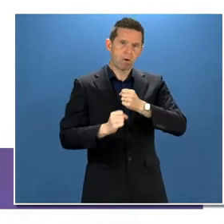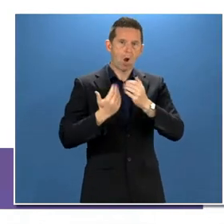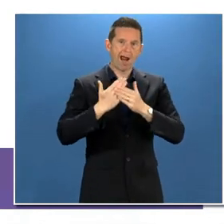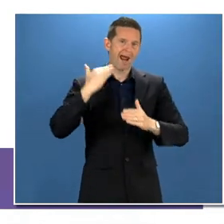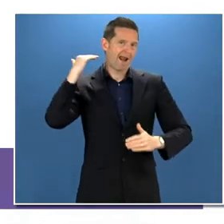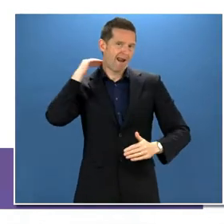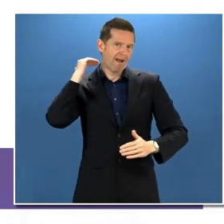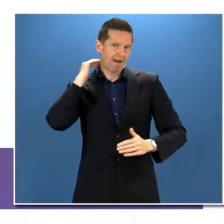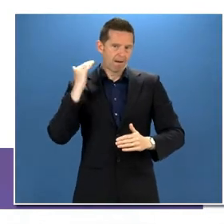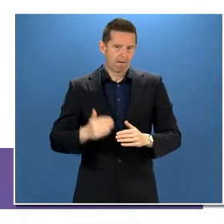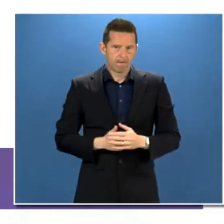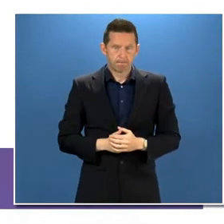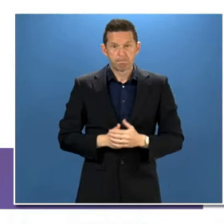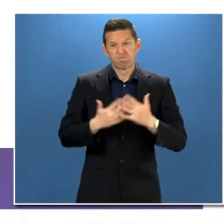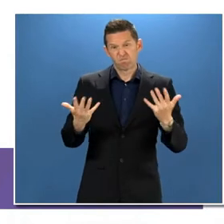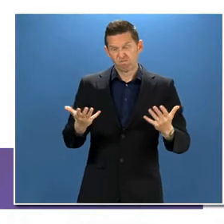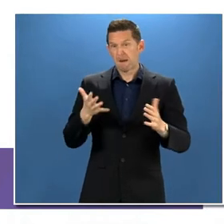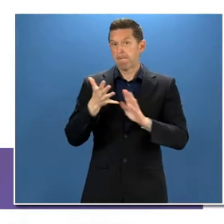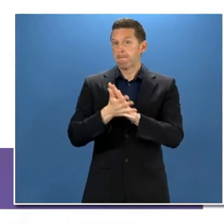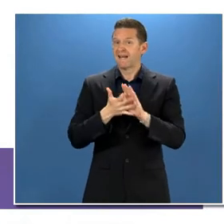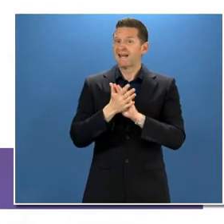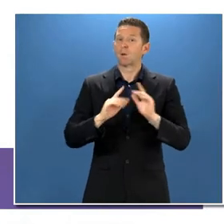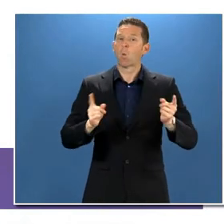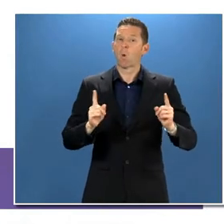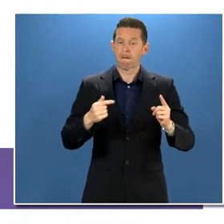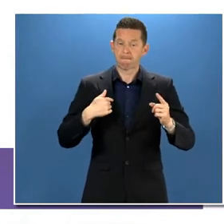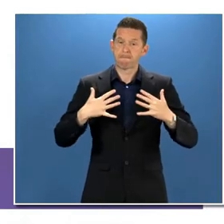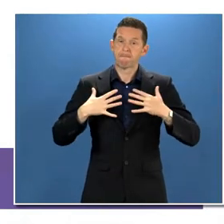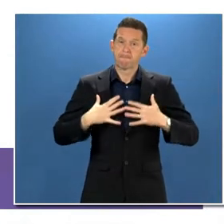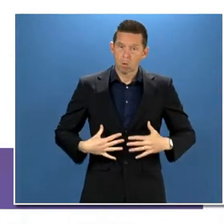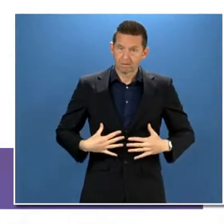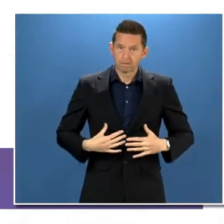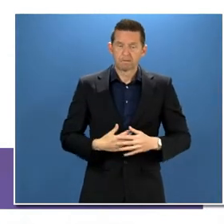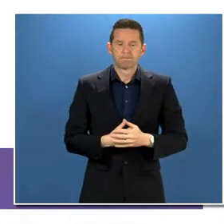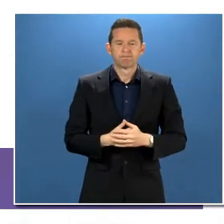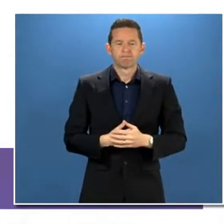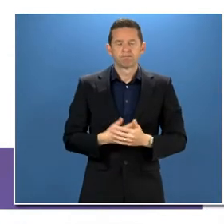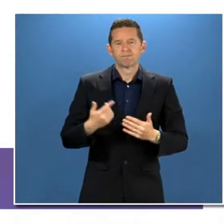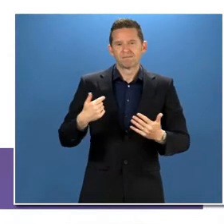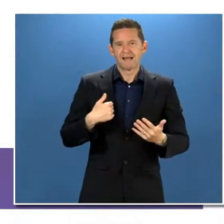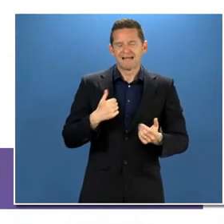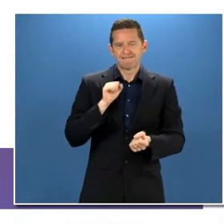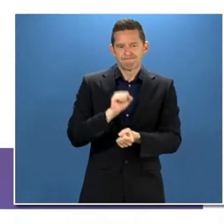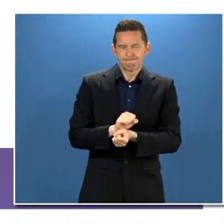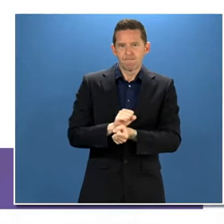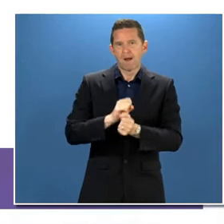That means that I have an inability or compromised use of my